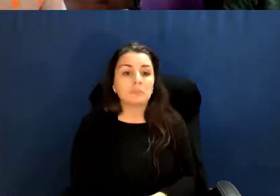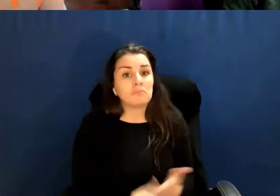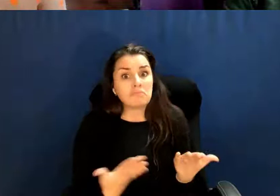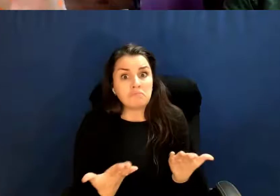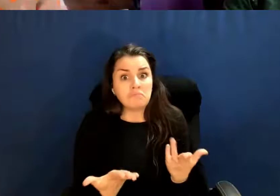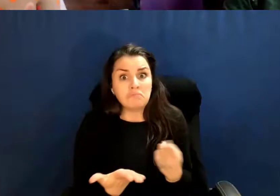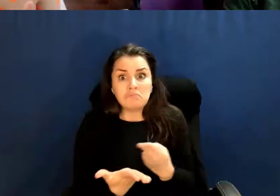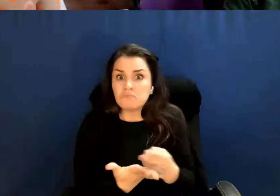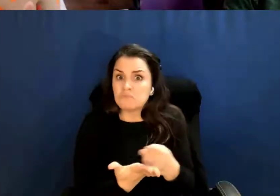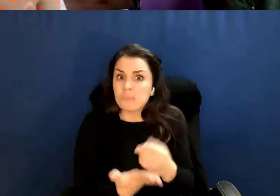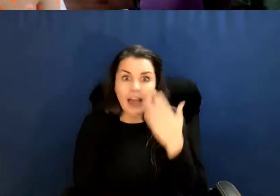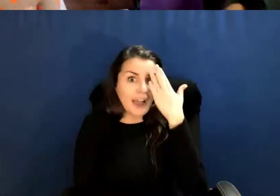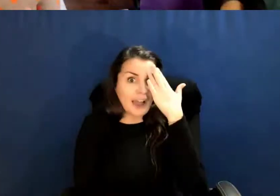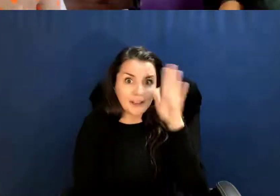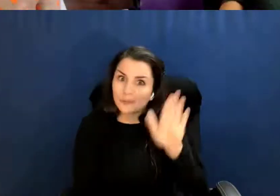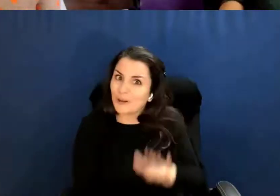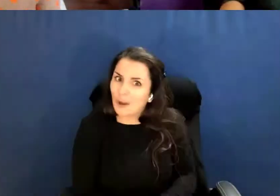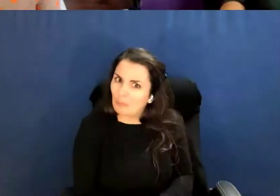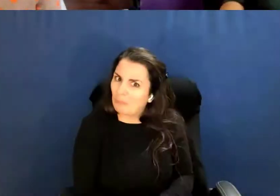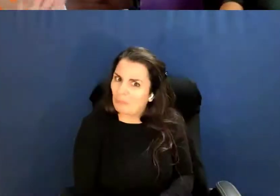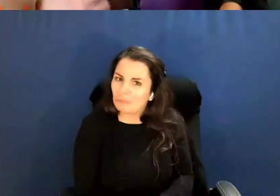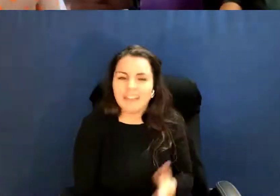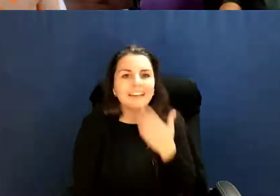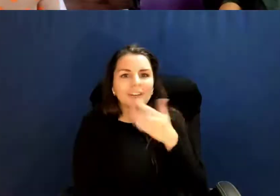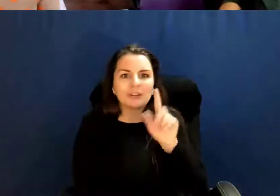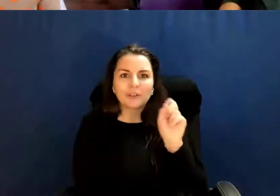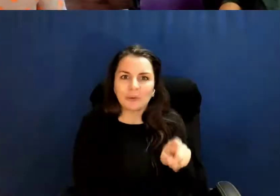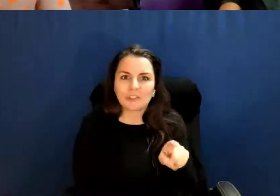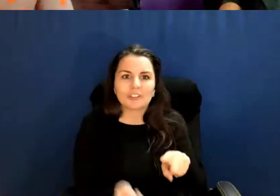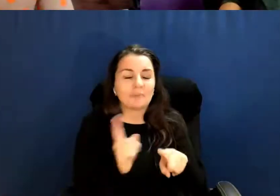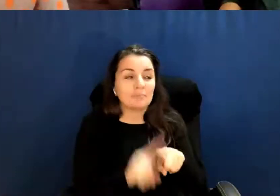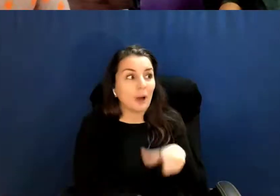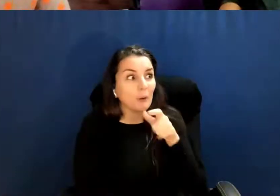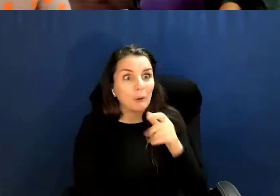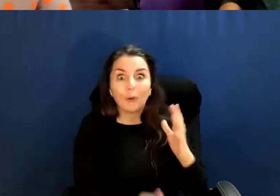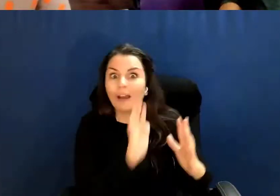That is a question for whoever developed these mechanisms,